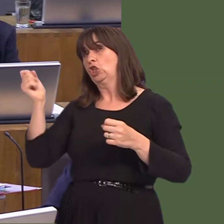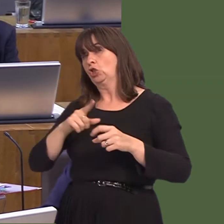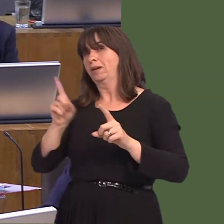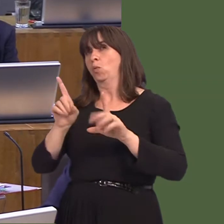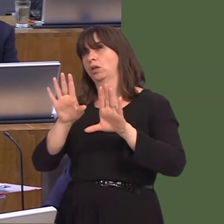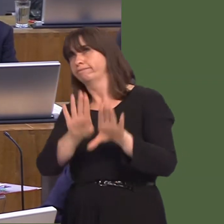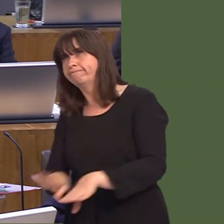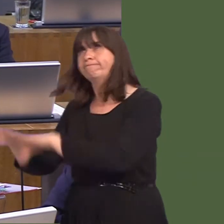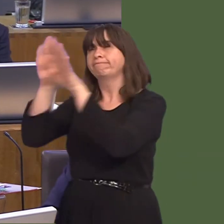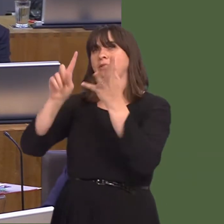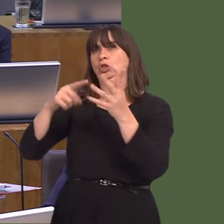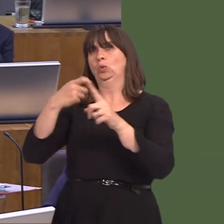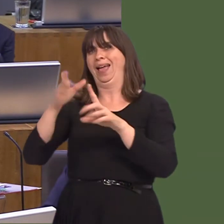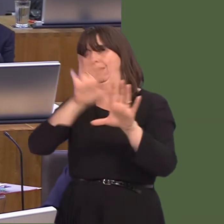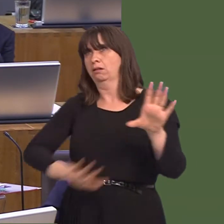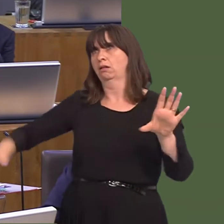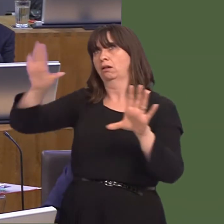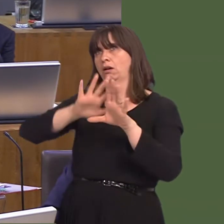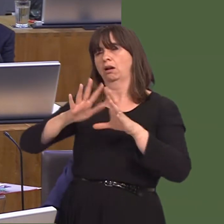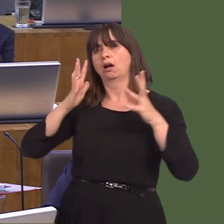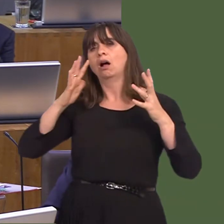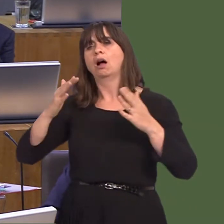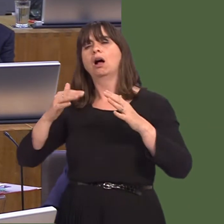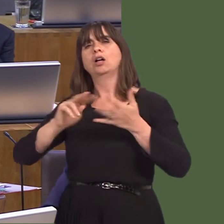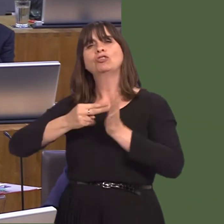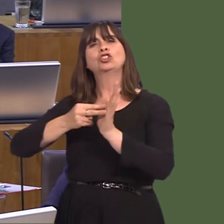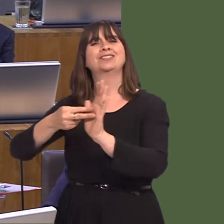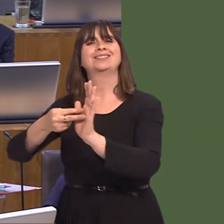UK-wide basis, but certainly one of the things that I would want to look at in the future